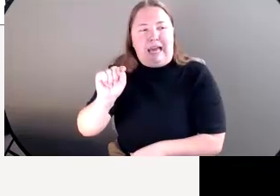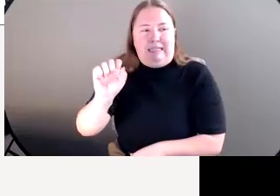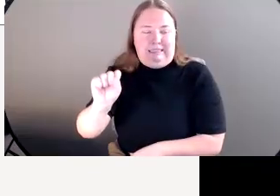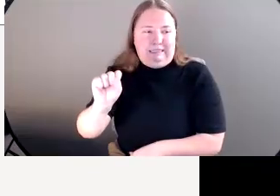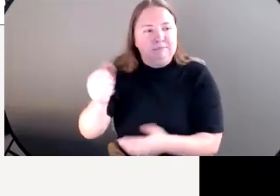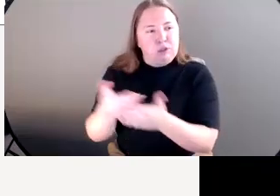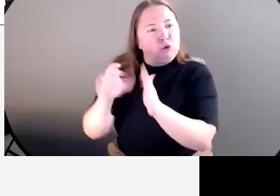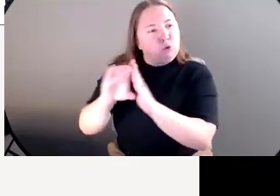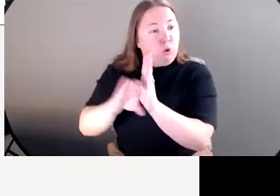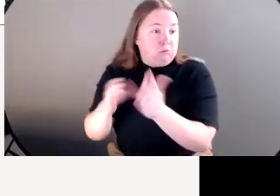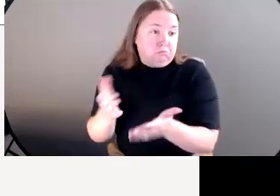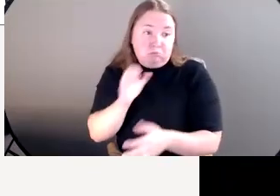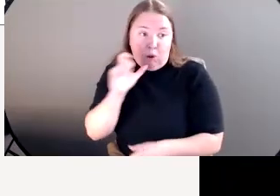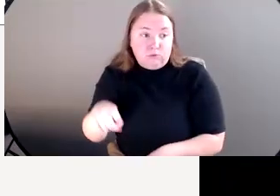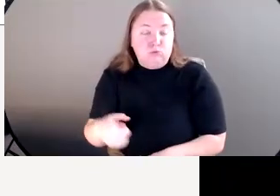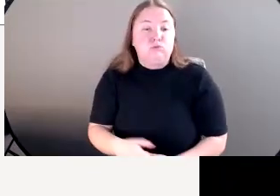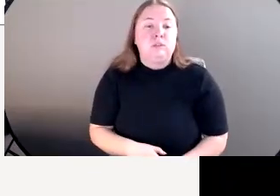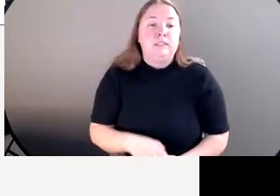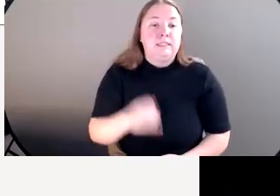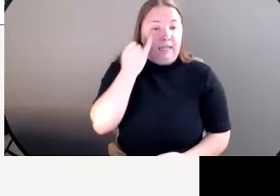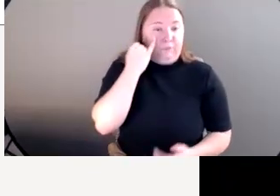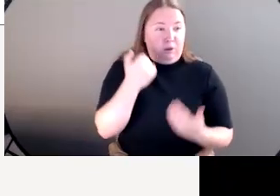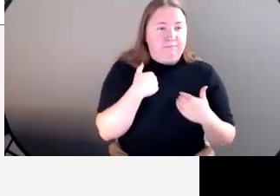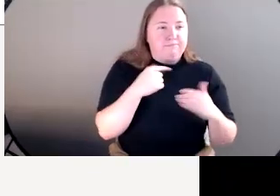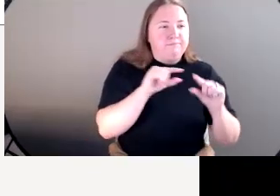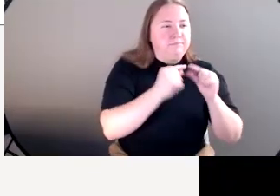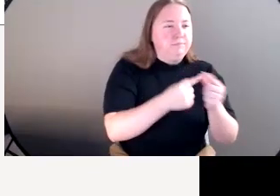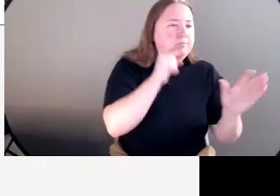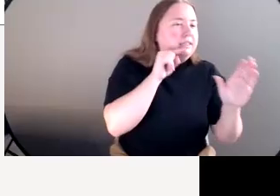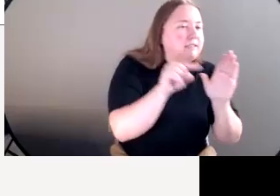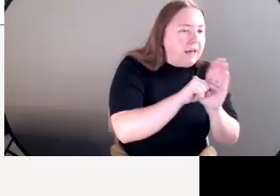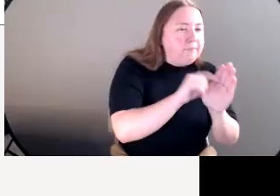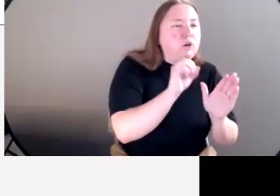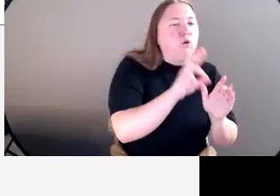So let's say if you have a group assignment or a group discussion.